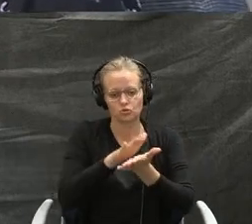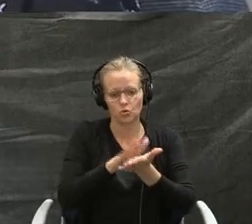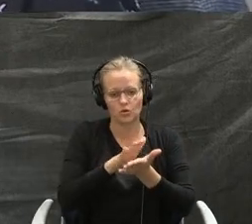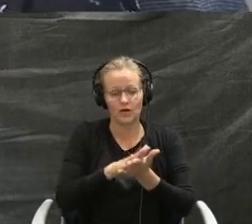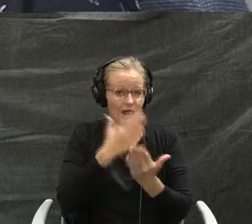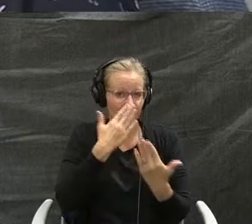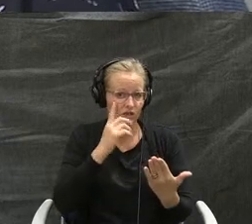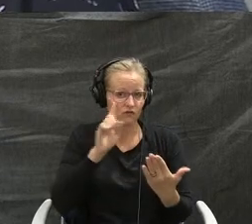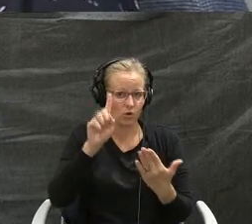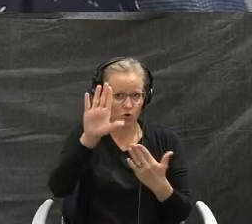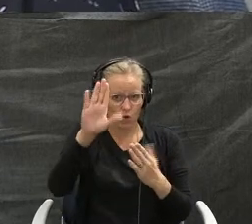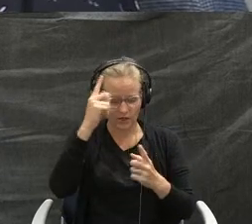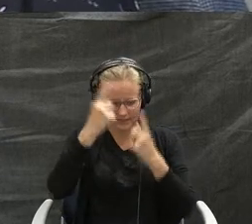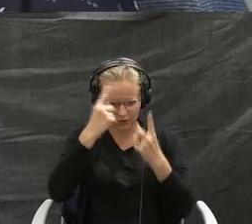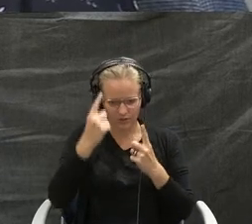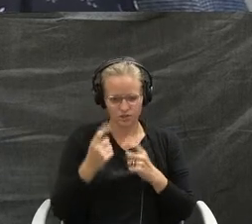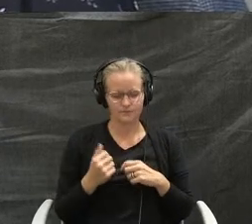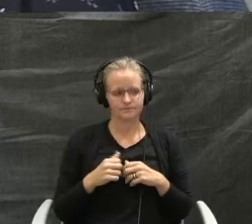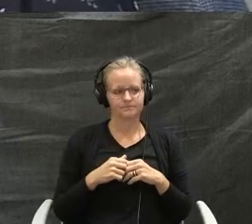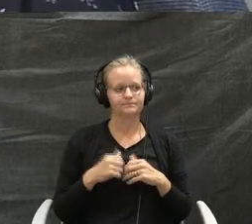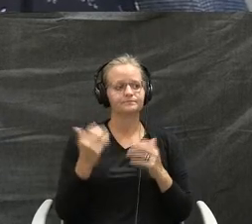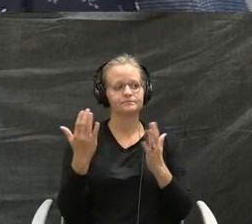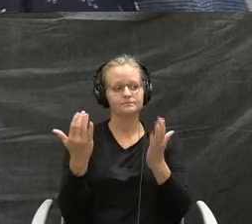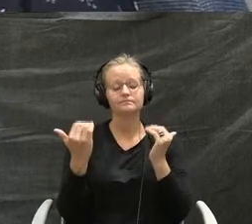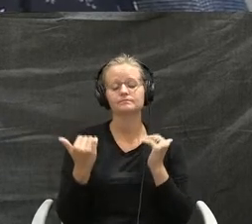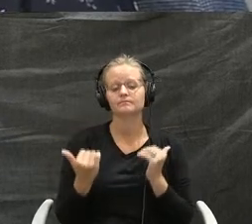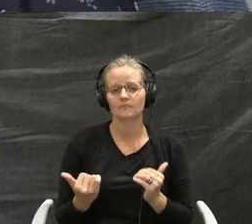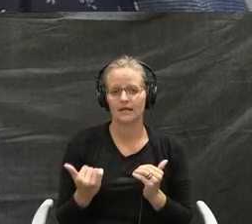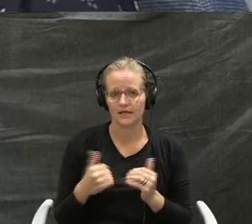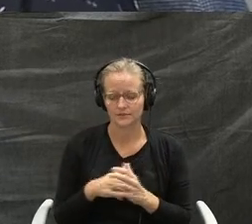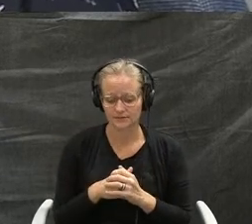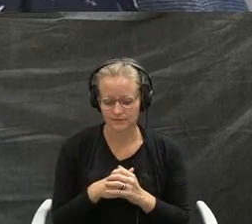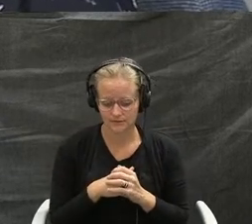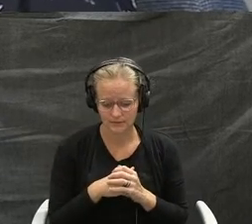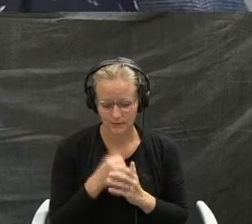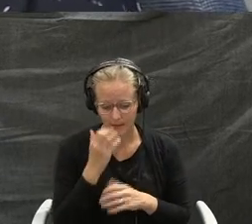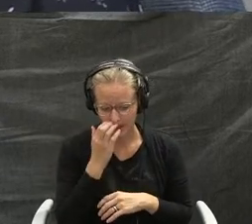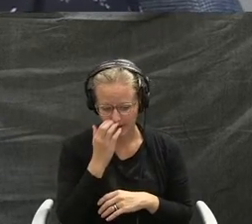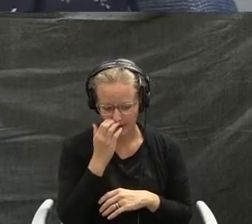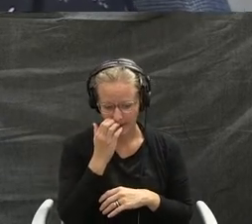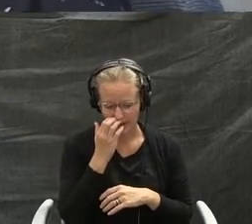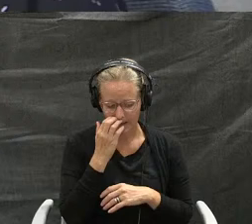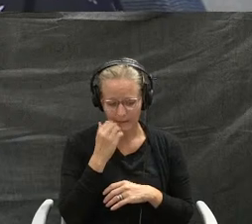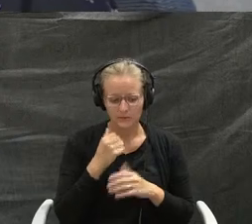Depending on what the final decision is for, how we will proceed this fall, I am wondering what the plan is for